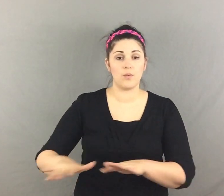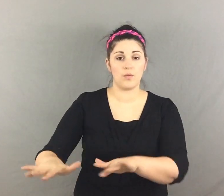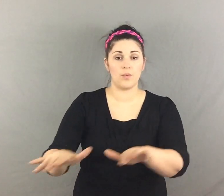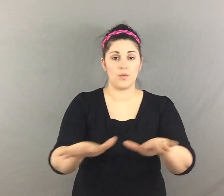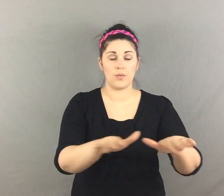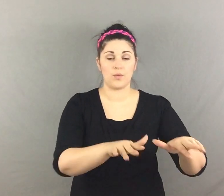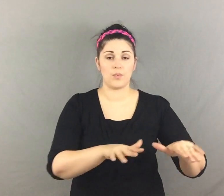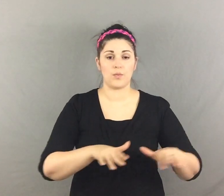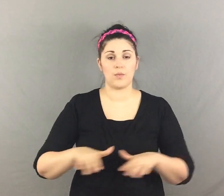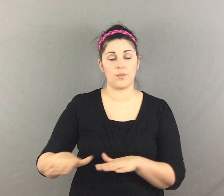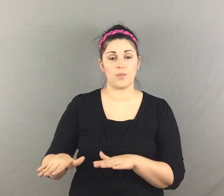Okay,